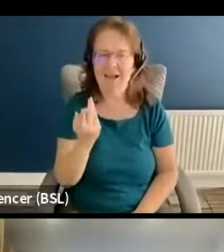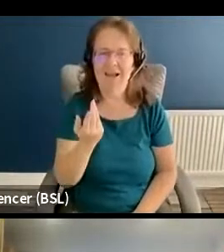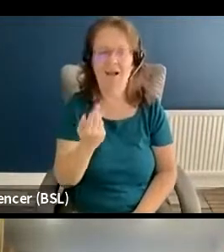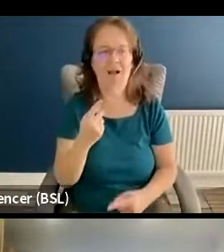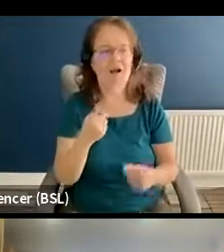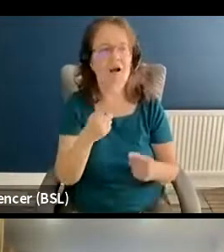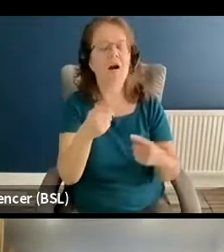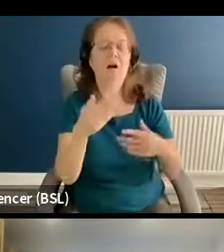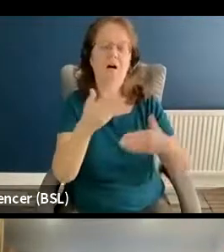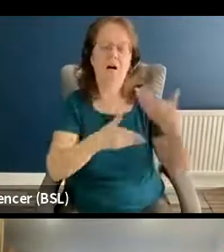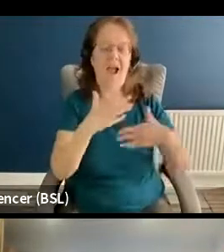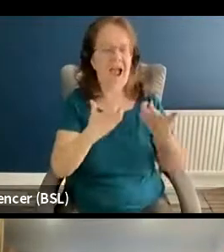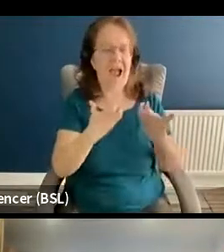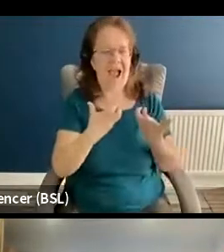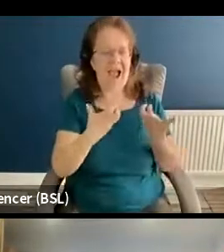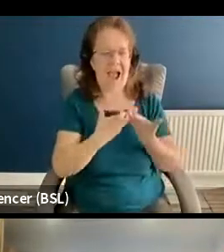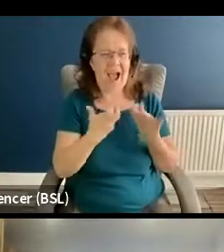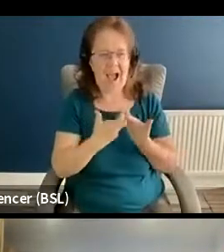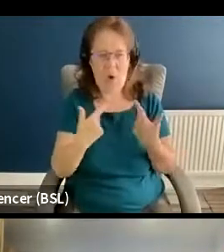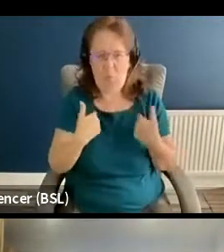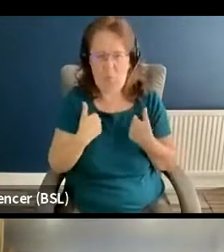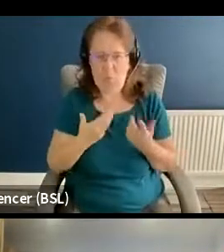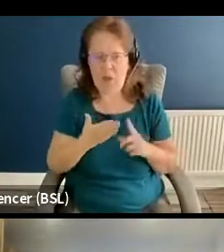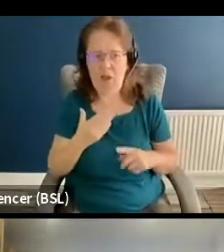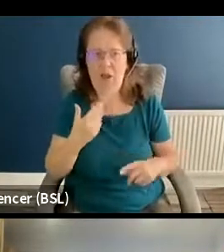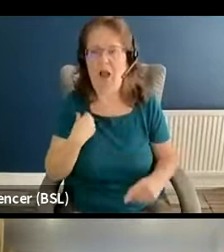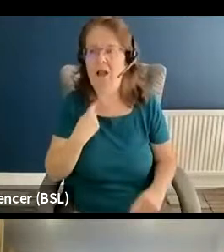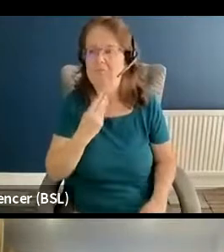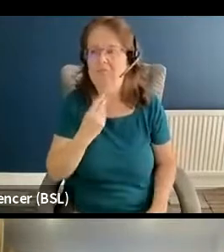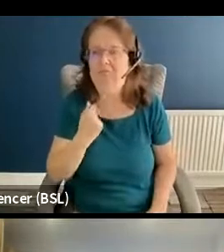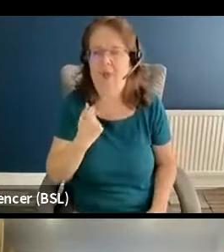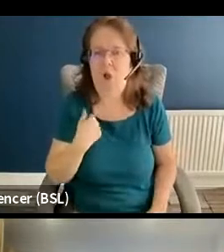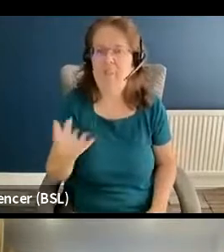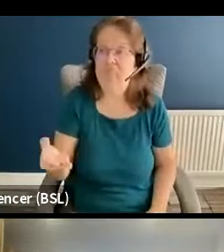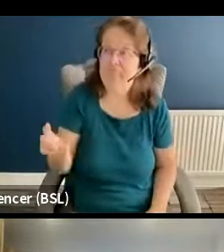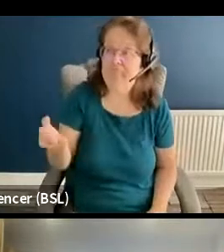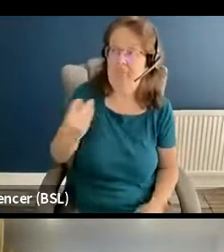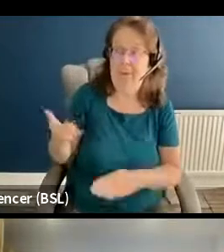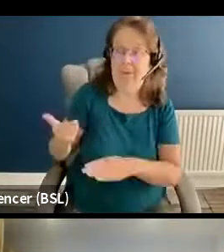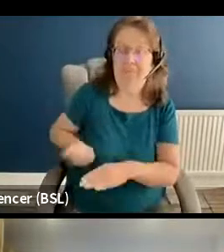how do we get buy in, a lot of the time we get used to, we get asked by businesses, can we do